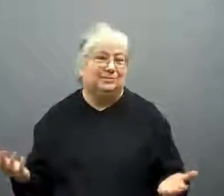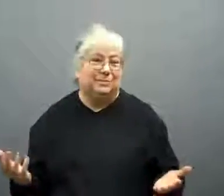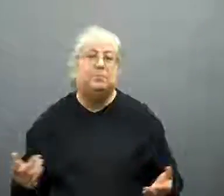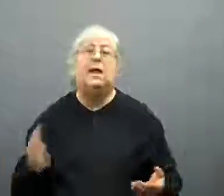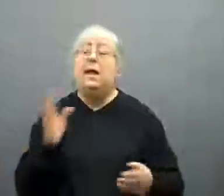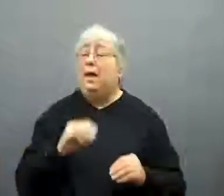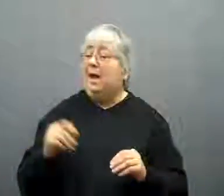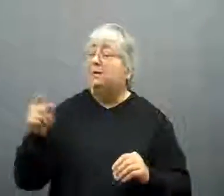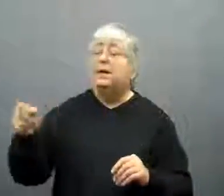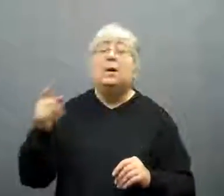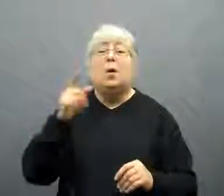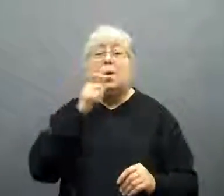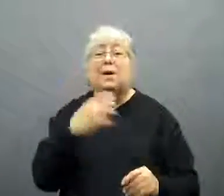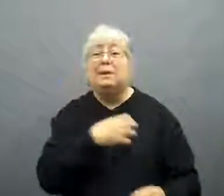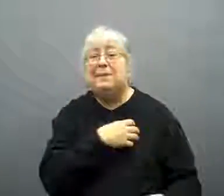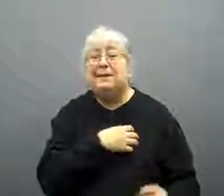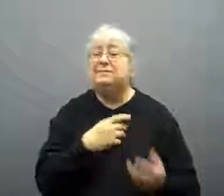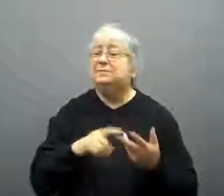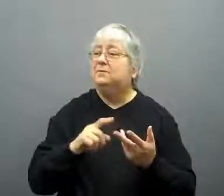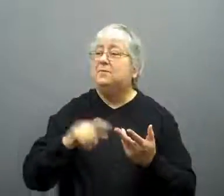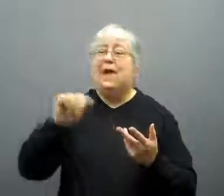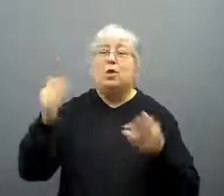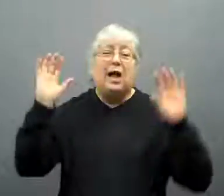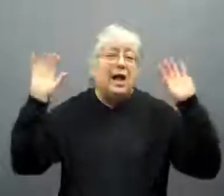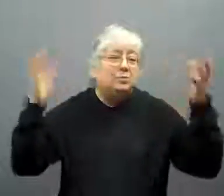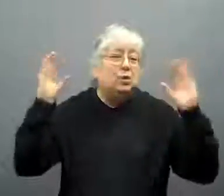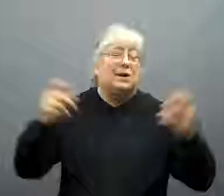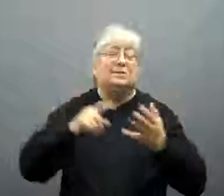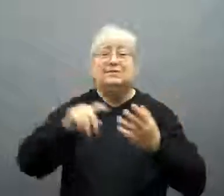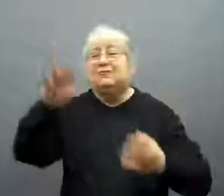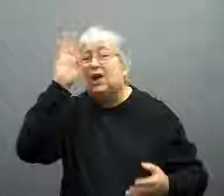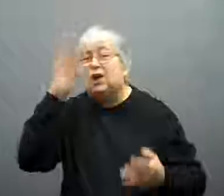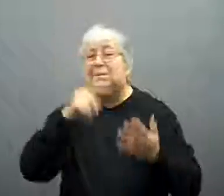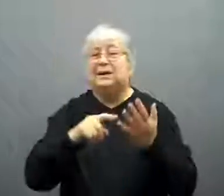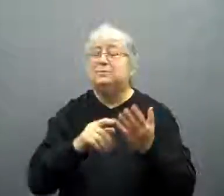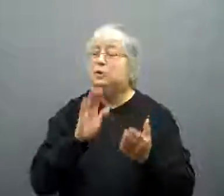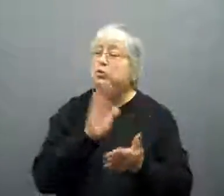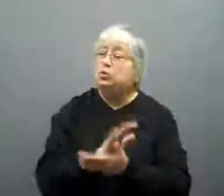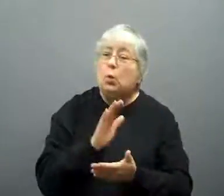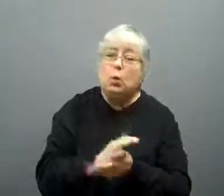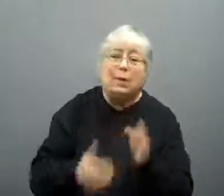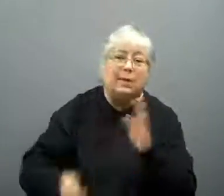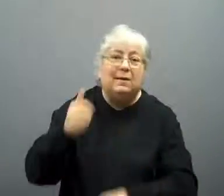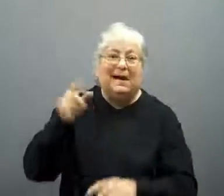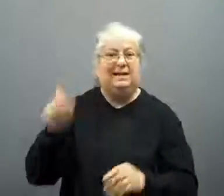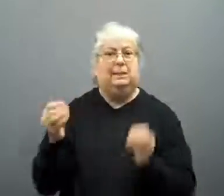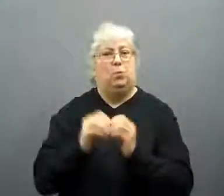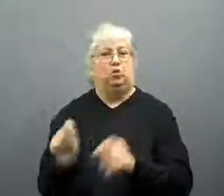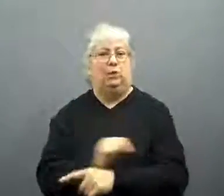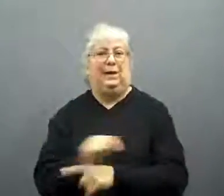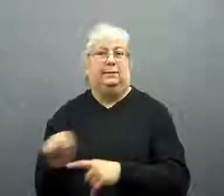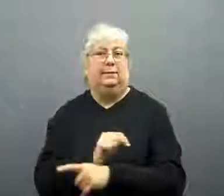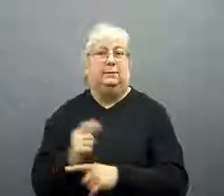Training was to be provided to police, first responders and school officials